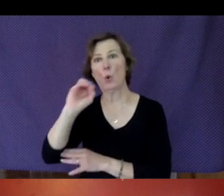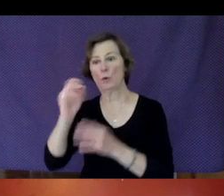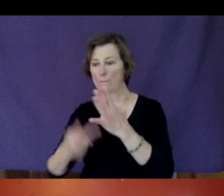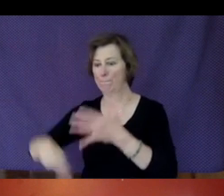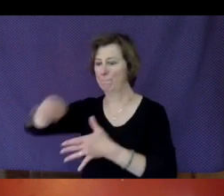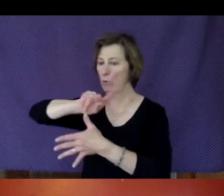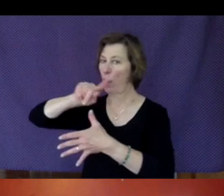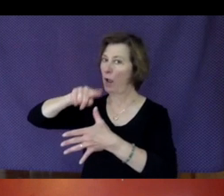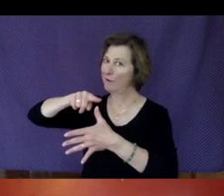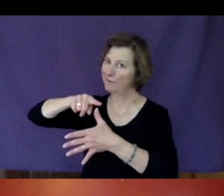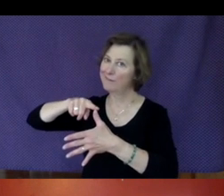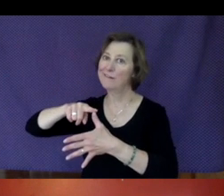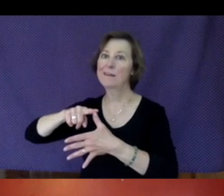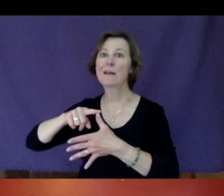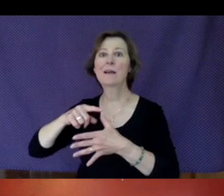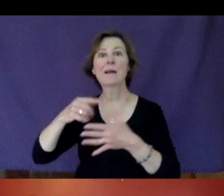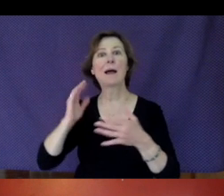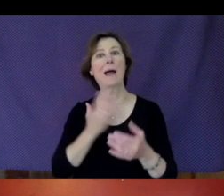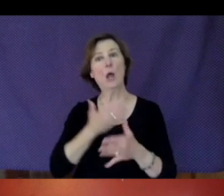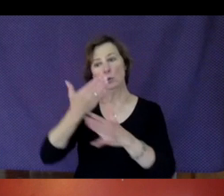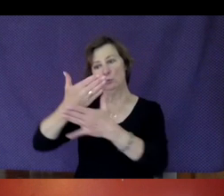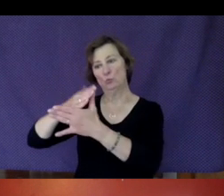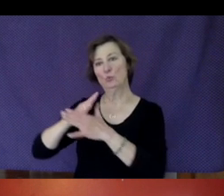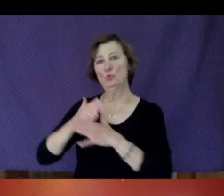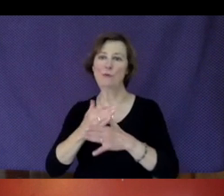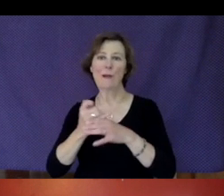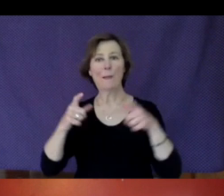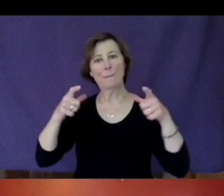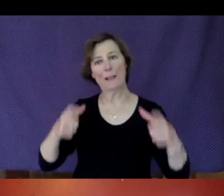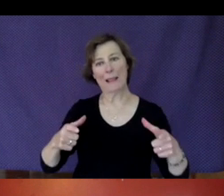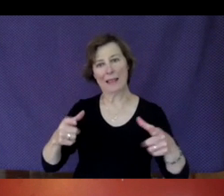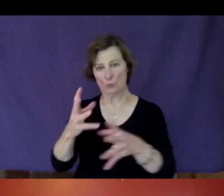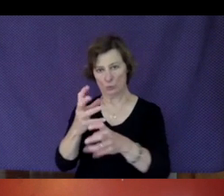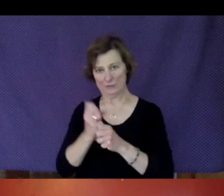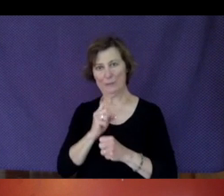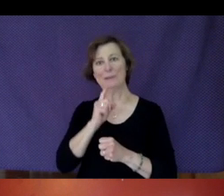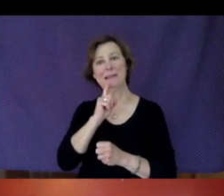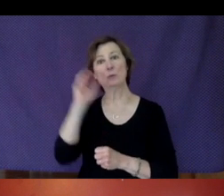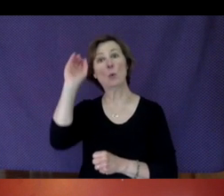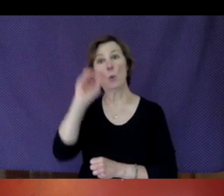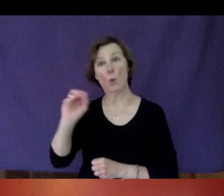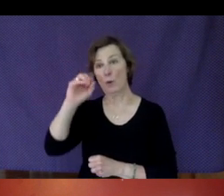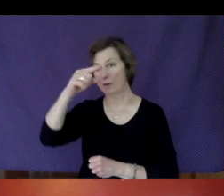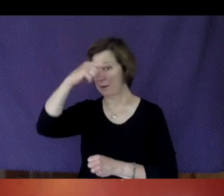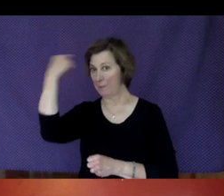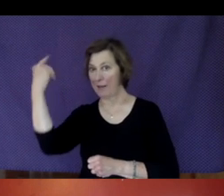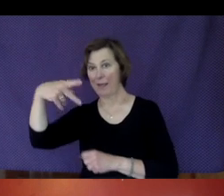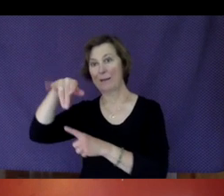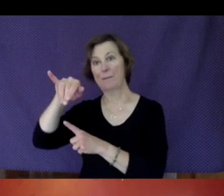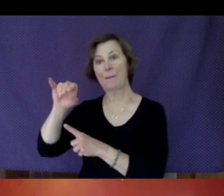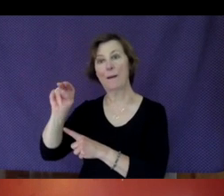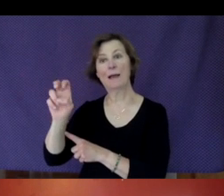Our share the plate recipient this month is Oregon Black Pioneers to contribute